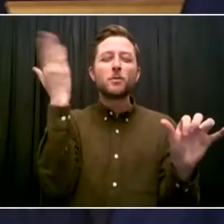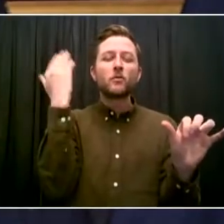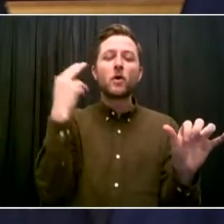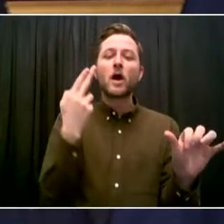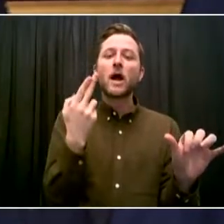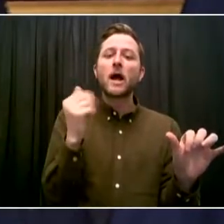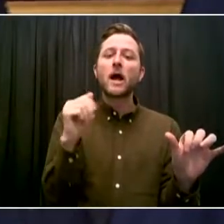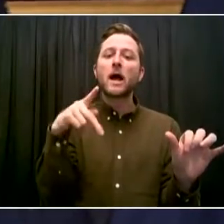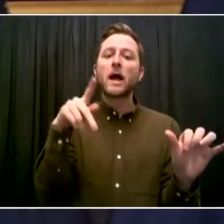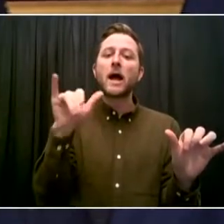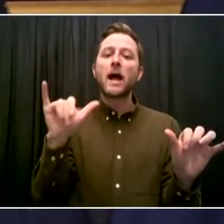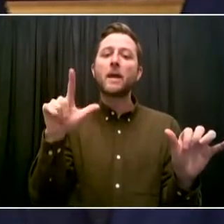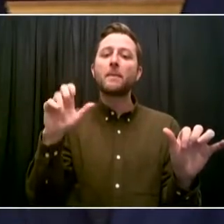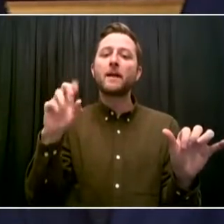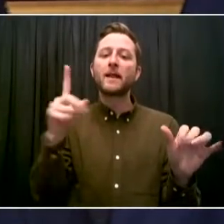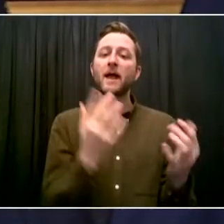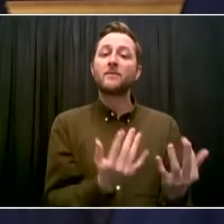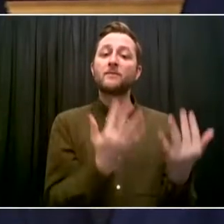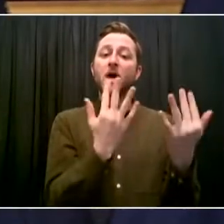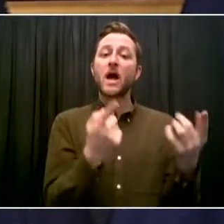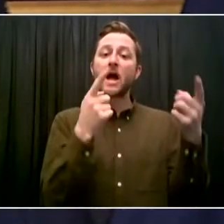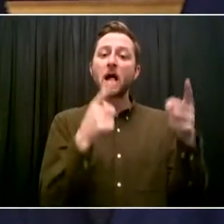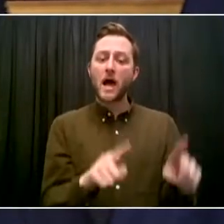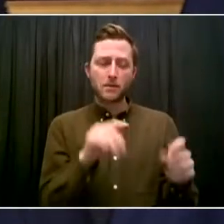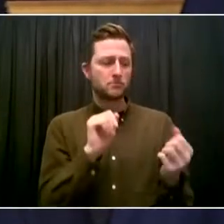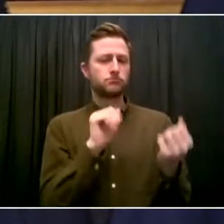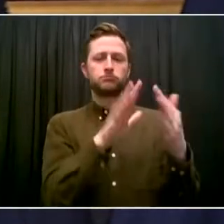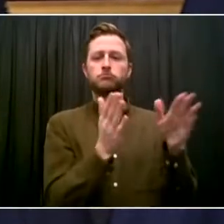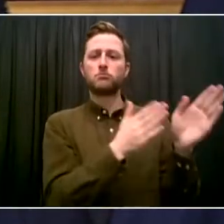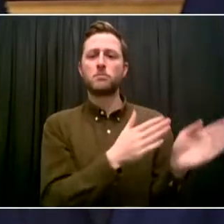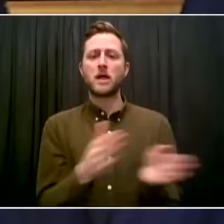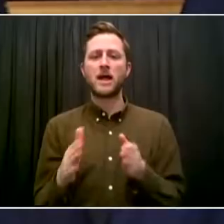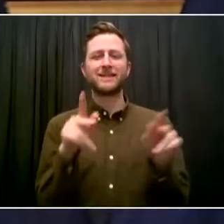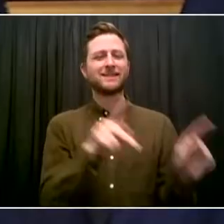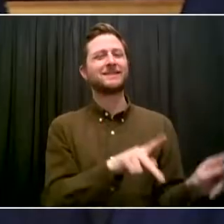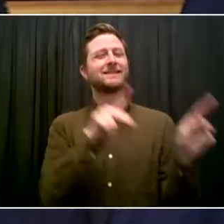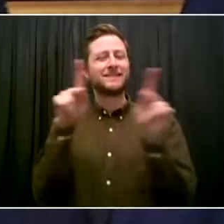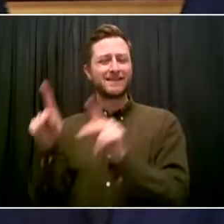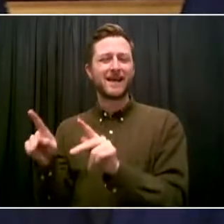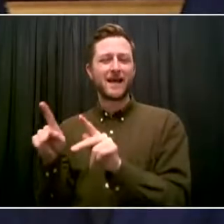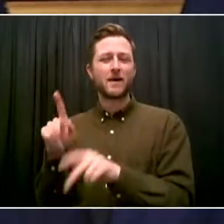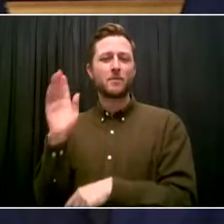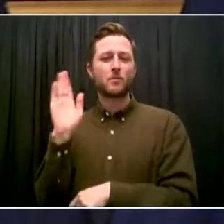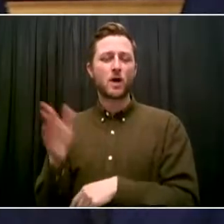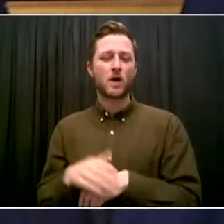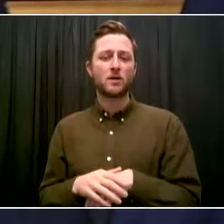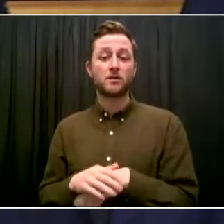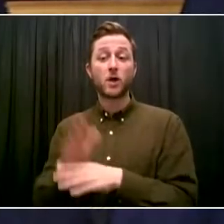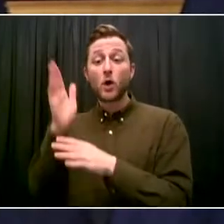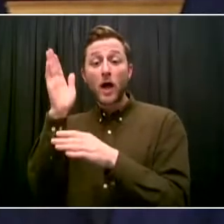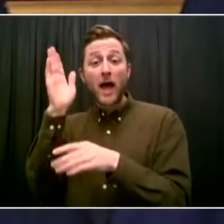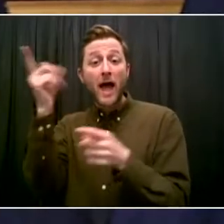JUST LIKE THEDIY D AT THE FIRE